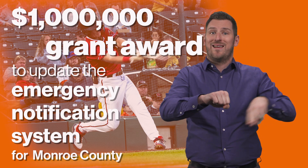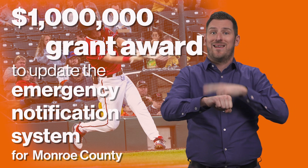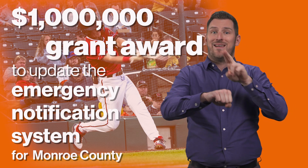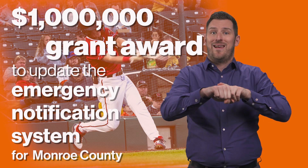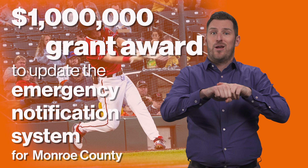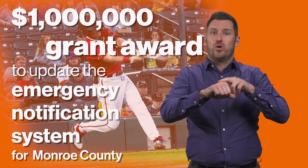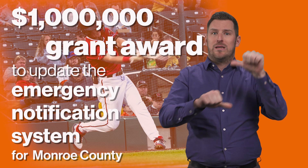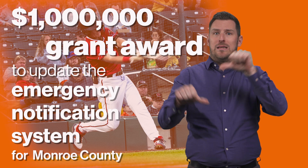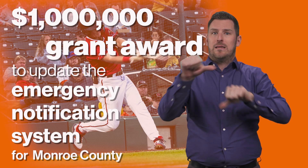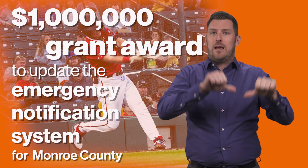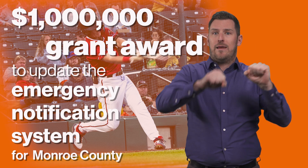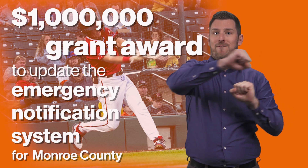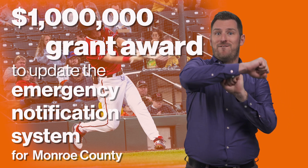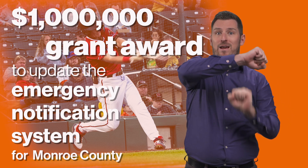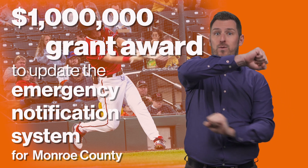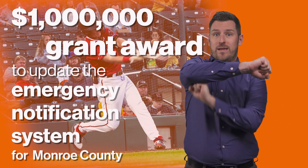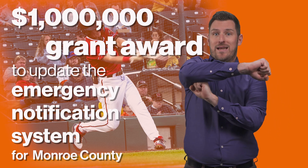from the National Science Foundation